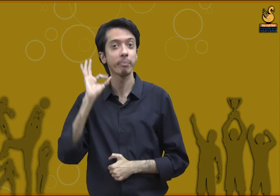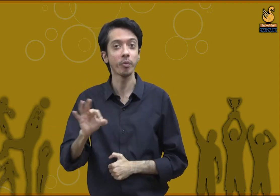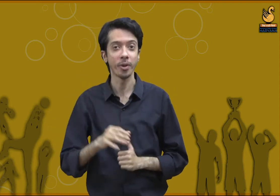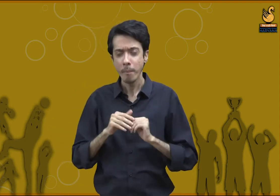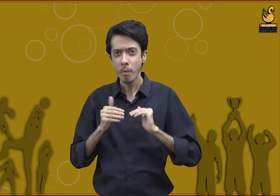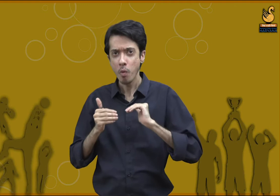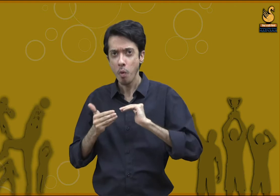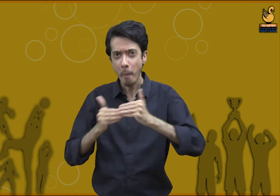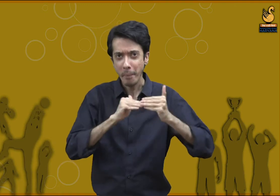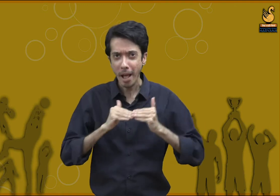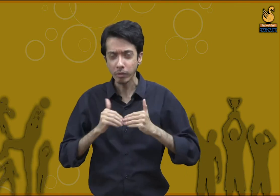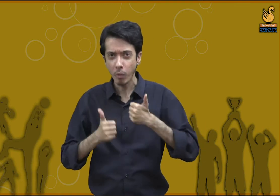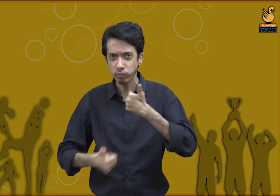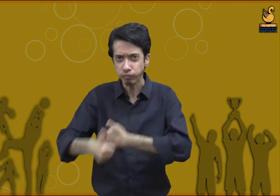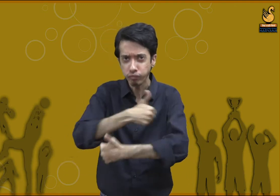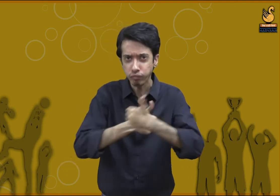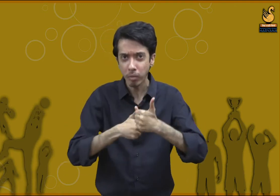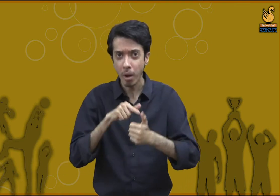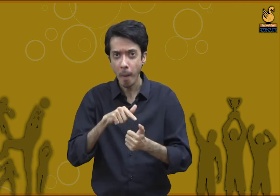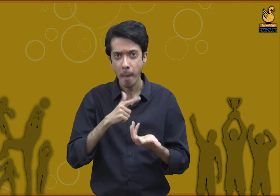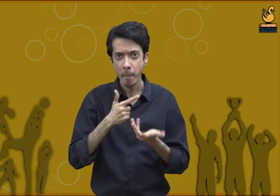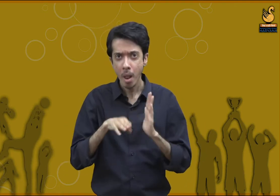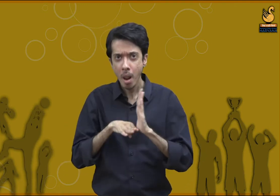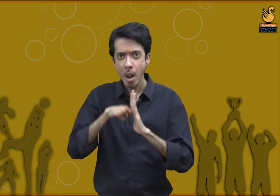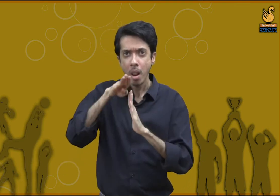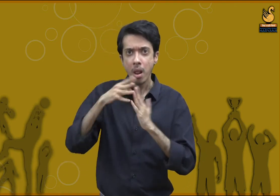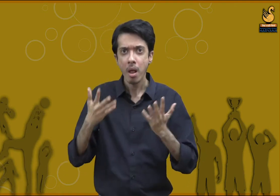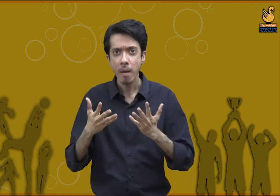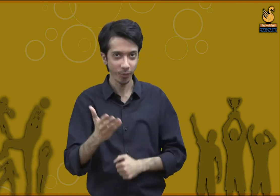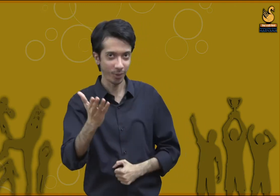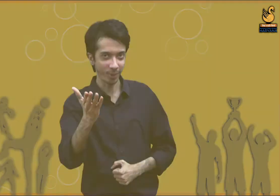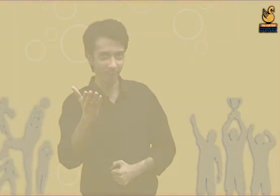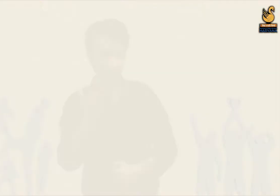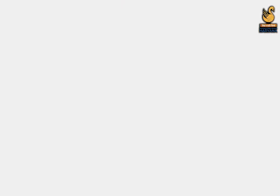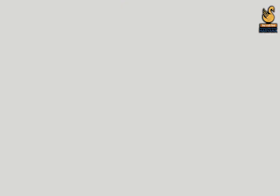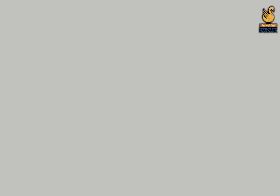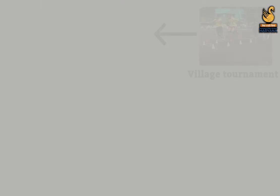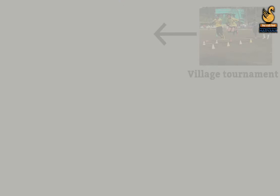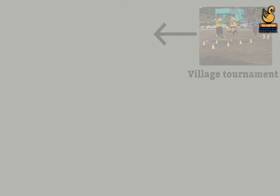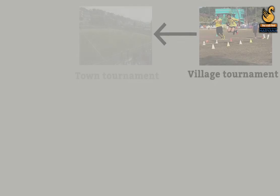that we all need to develop for living in society. There are different levels of tournaments. Take a look.